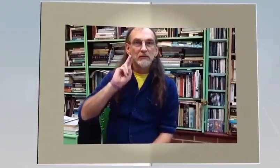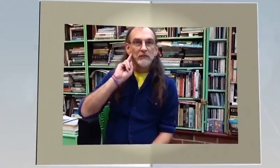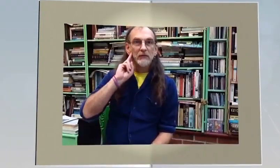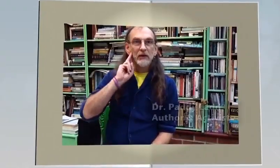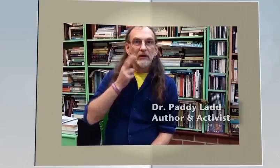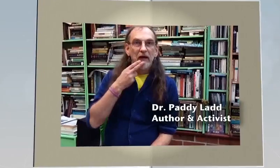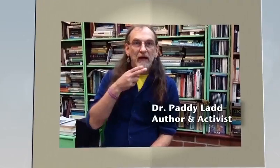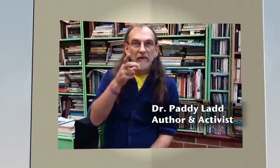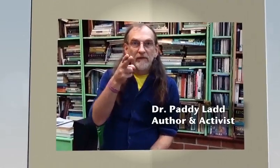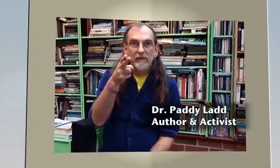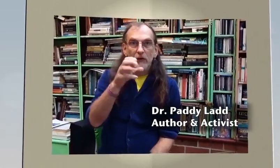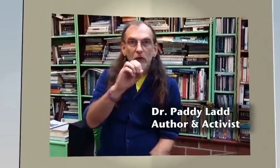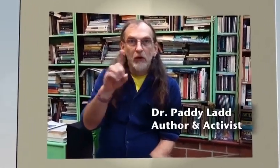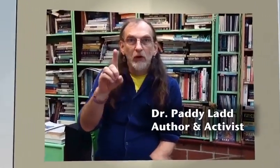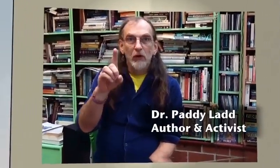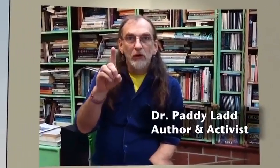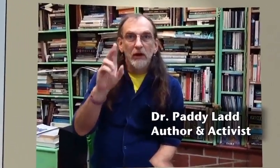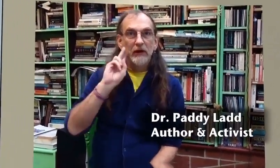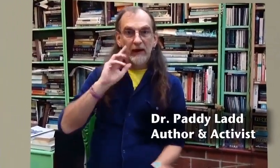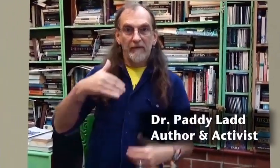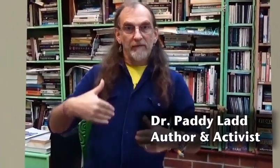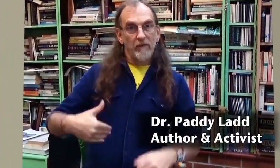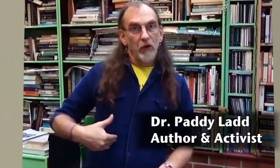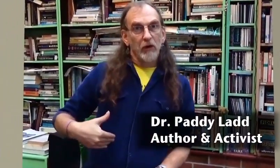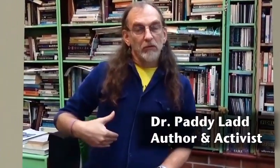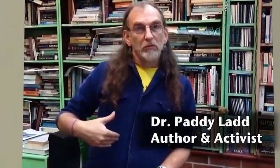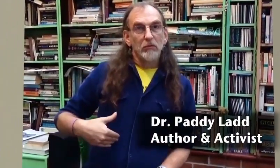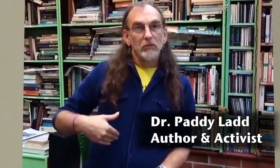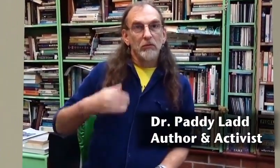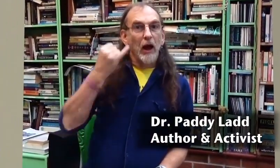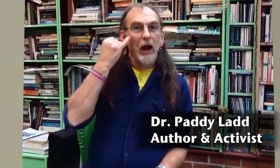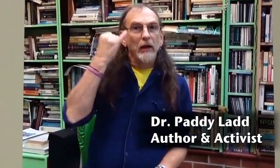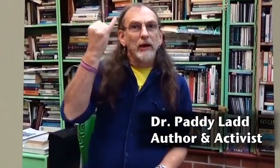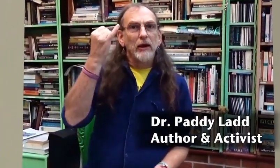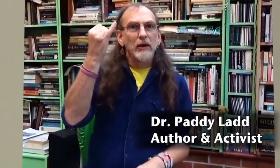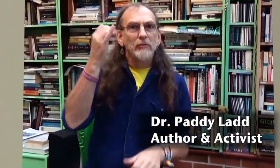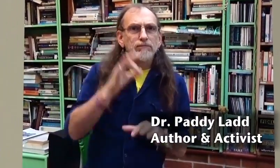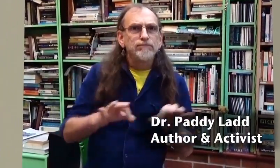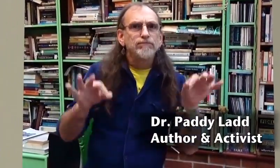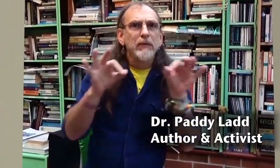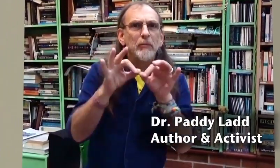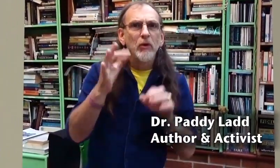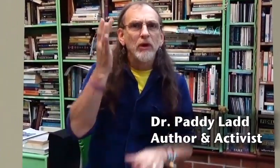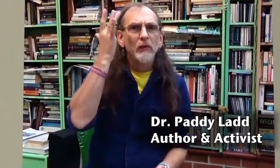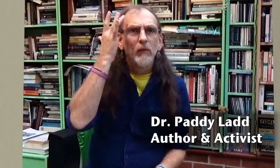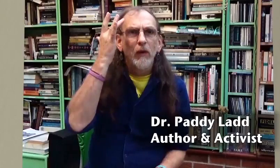Deafhood is a critical concept.